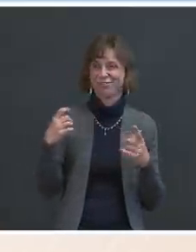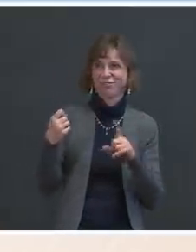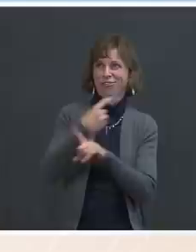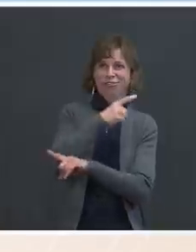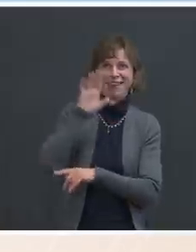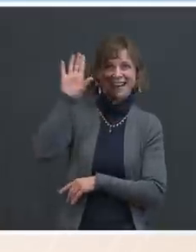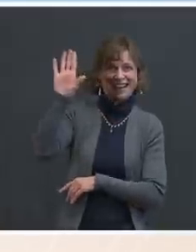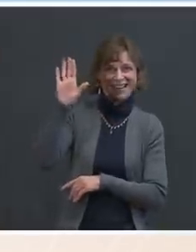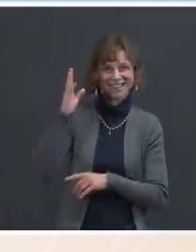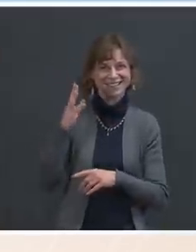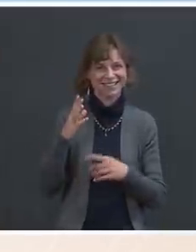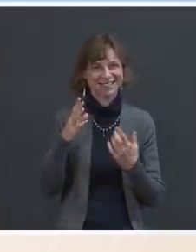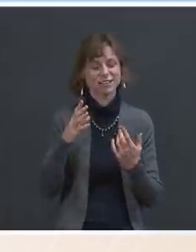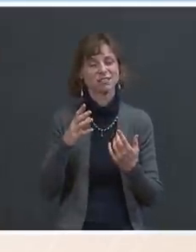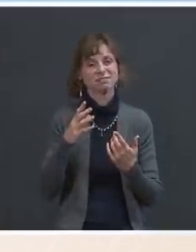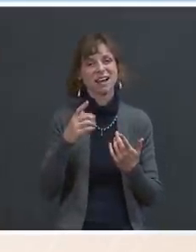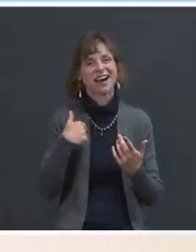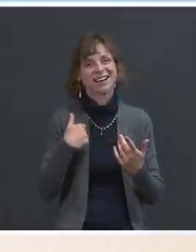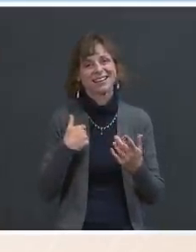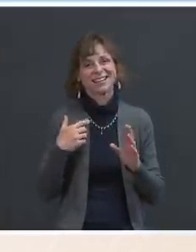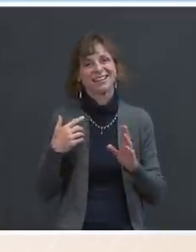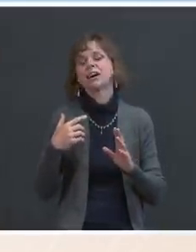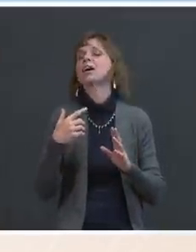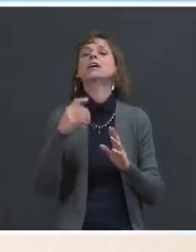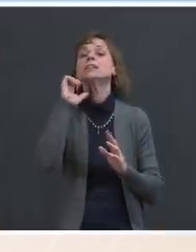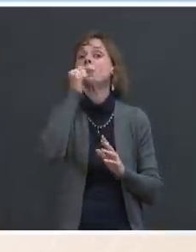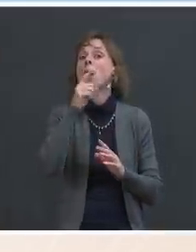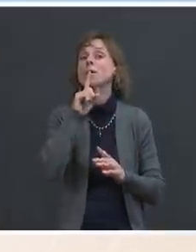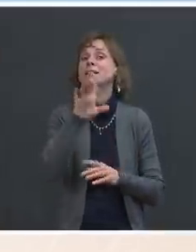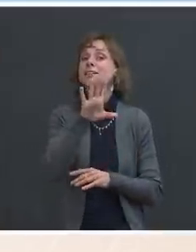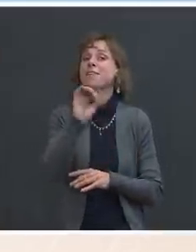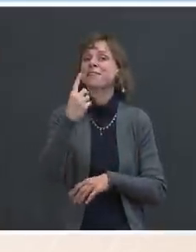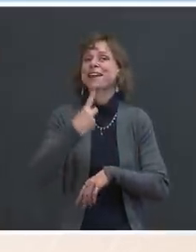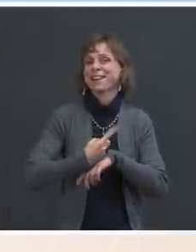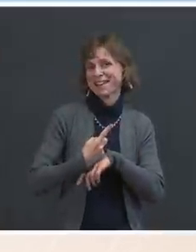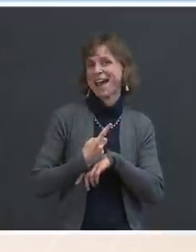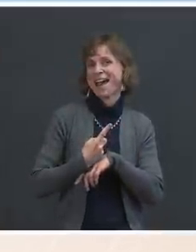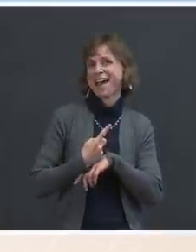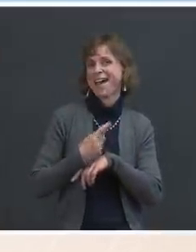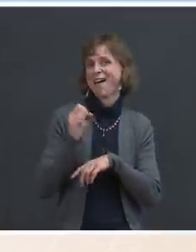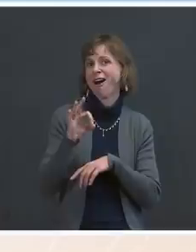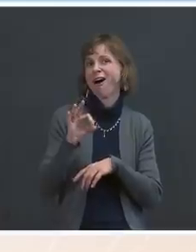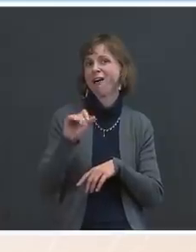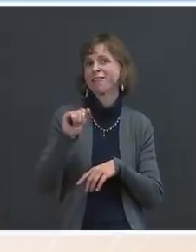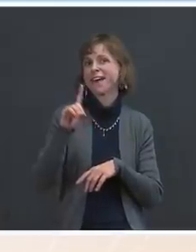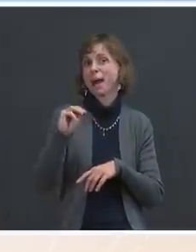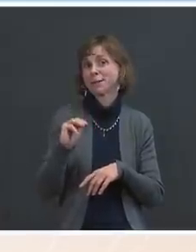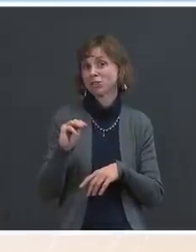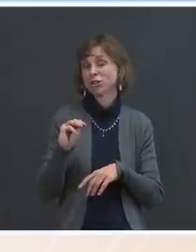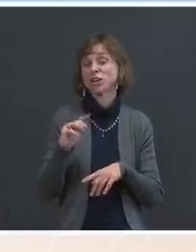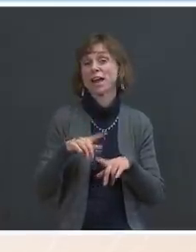tomorrow marks the 50th day of the administration. It also marks one year since the country shut down.